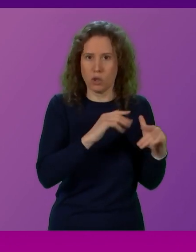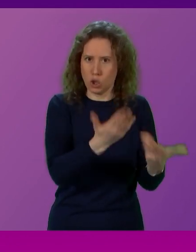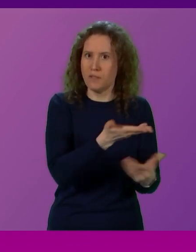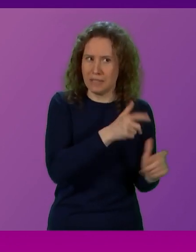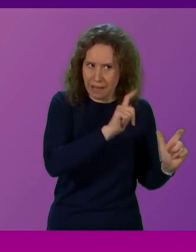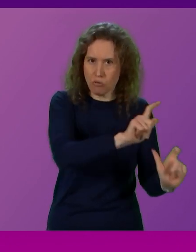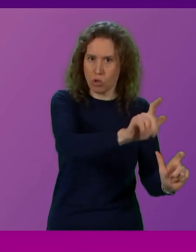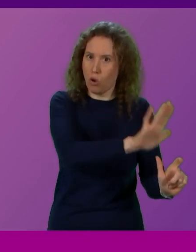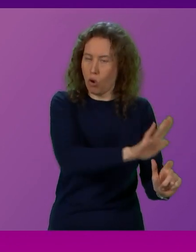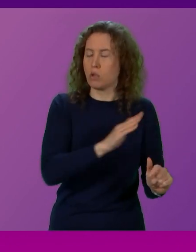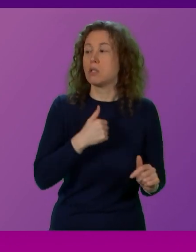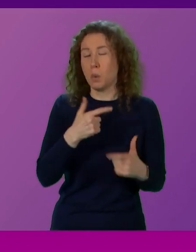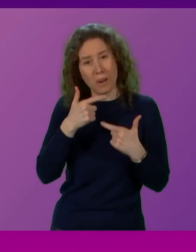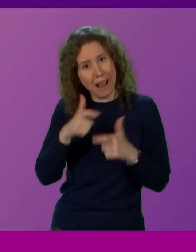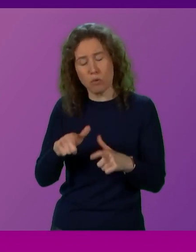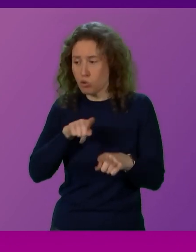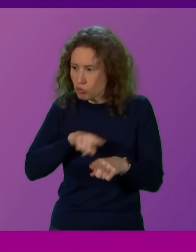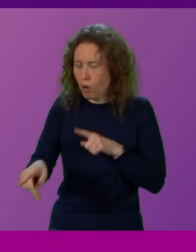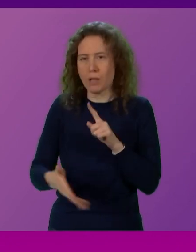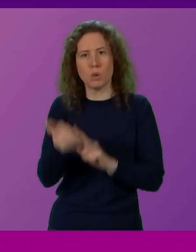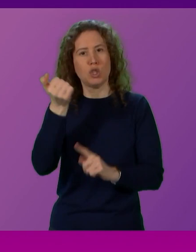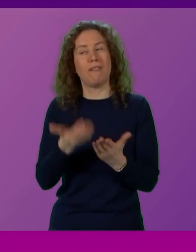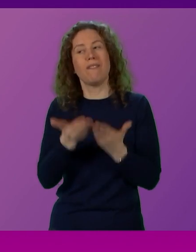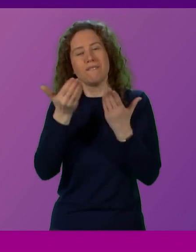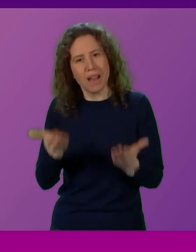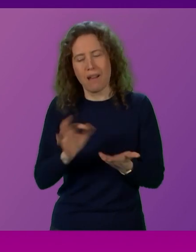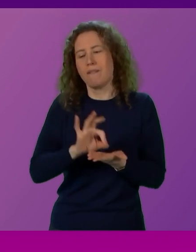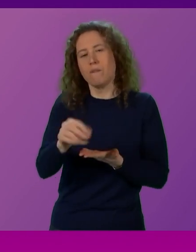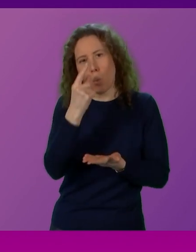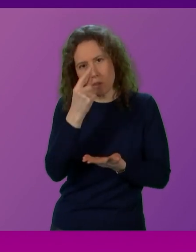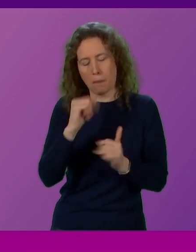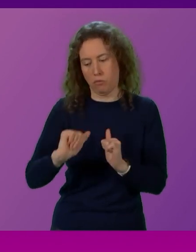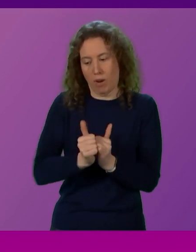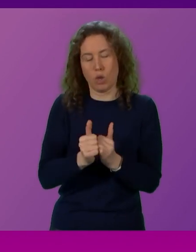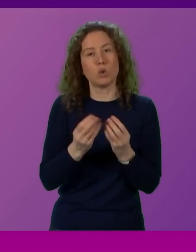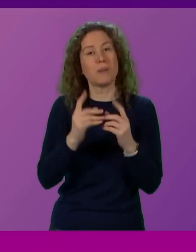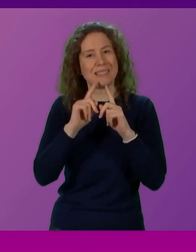We will continue to seek a fair and affordable resolution with teachers that continues to